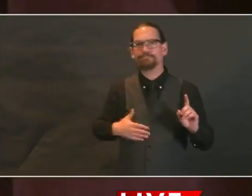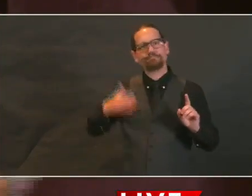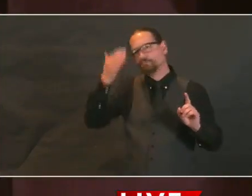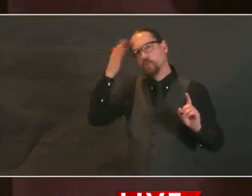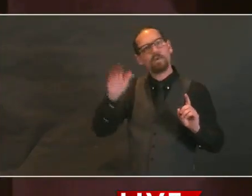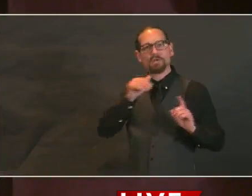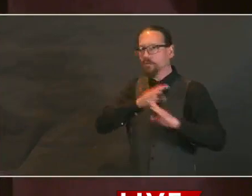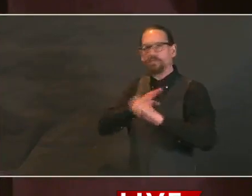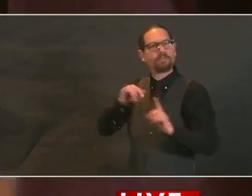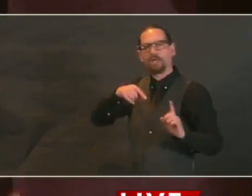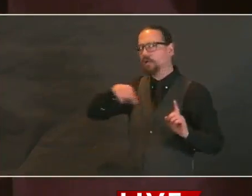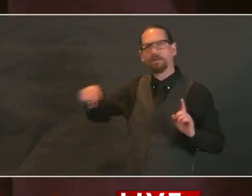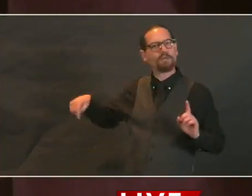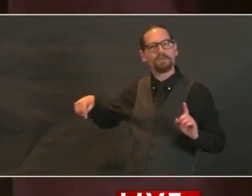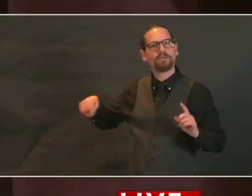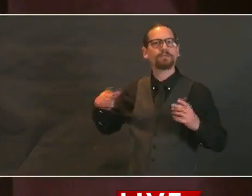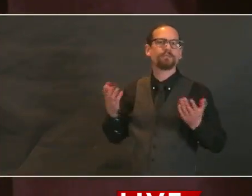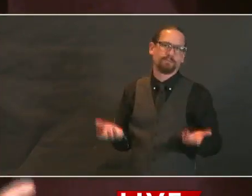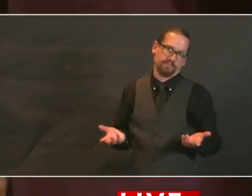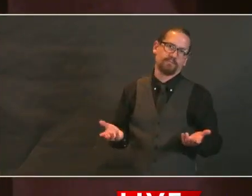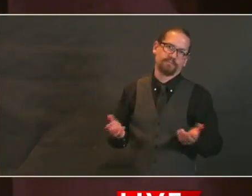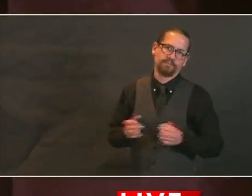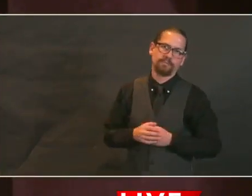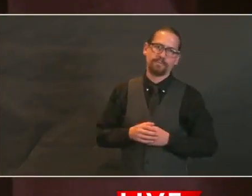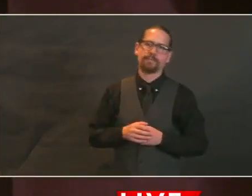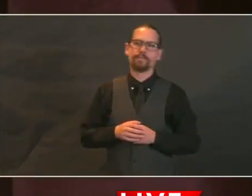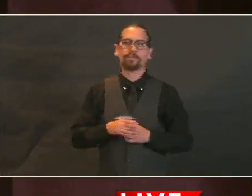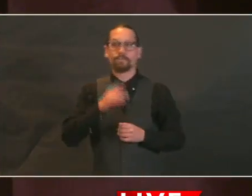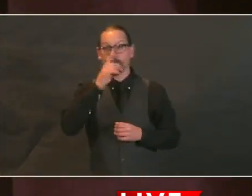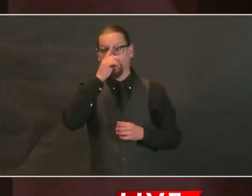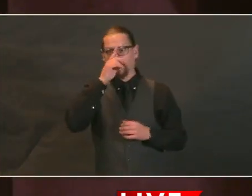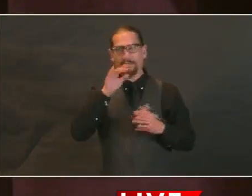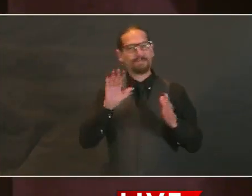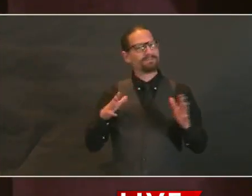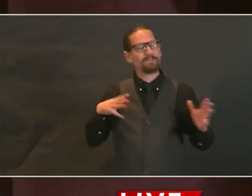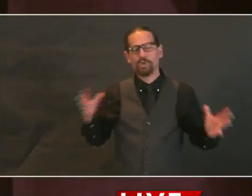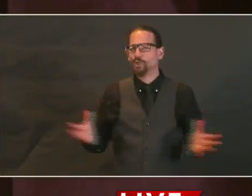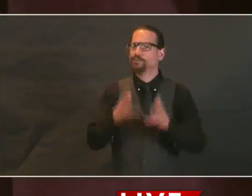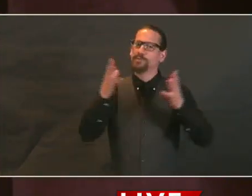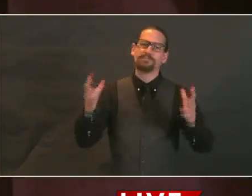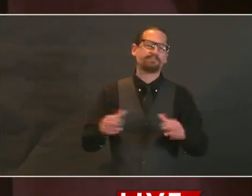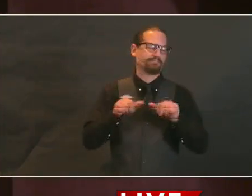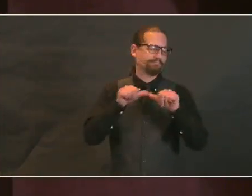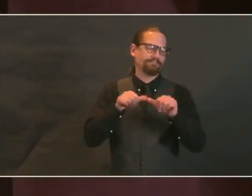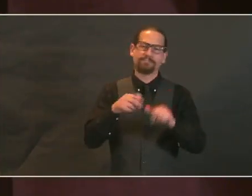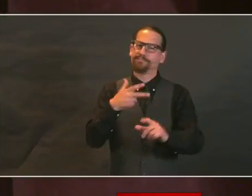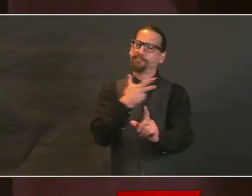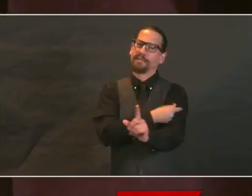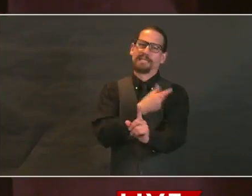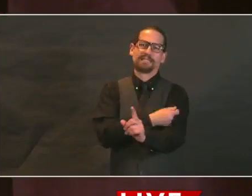PRESENT NOW AND WHAT YOU WOULD BE EXPOSED TO AND NOT HAVE ANY PROTECTION FROM THAT NATURAL IMMUNITY MAY BE A LITTLE BIT